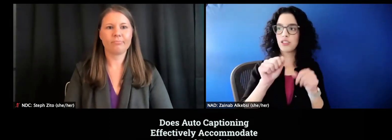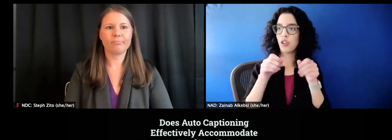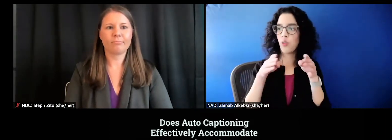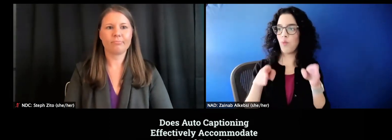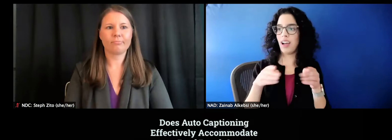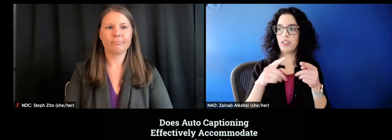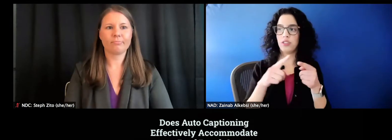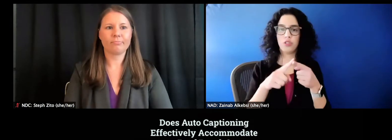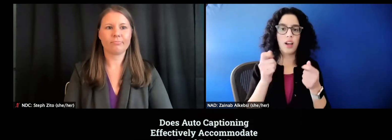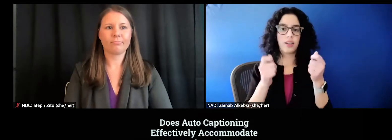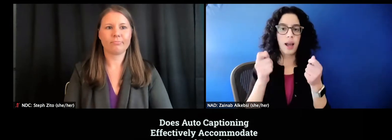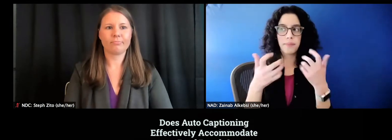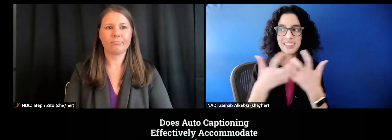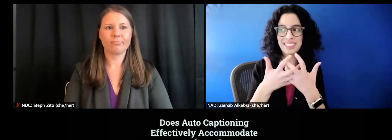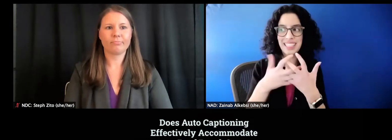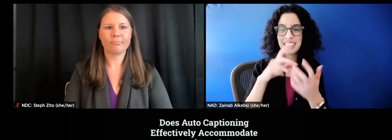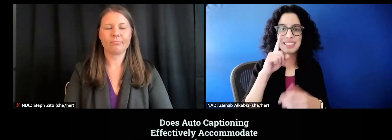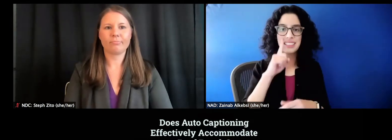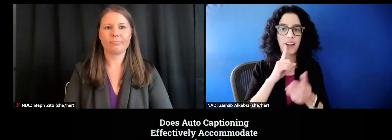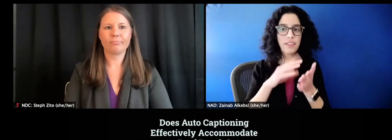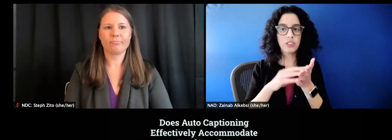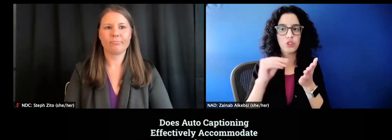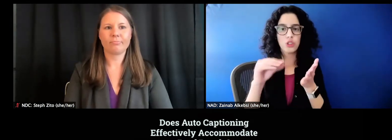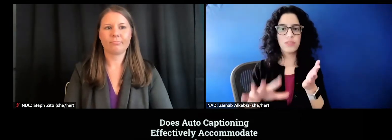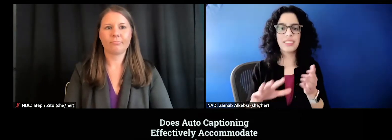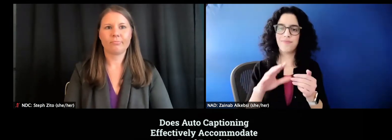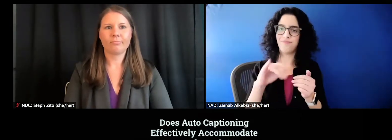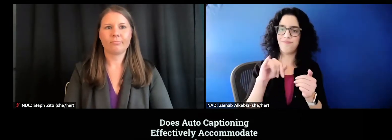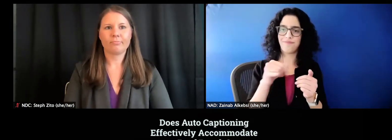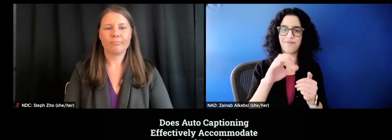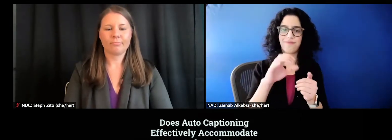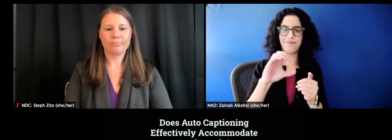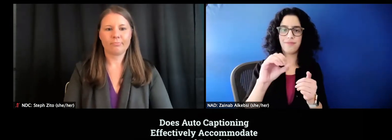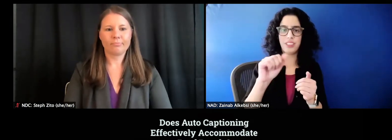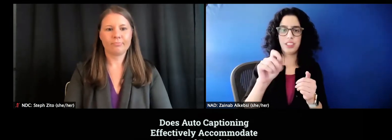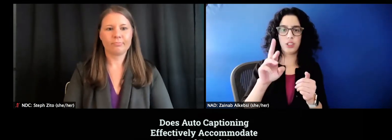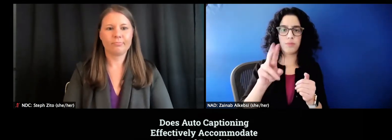as a way to accommodate deaf students actually jeopardizes